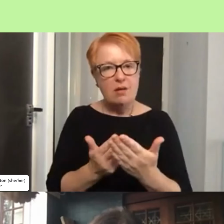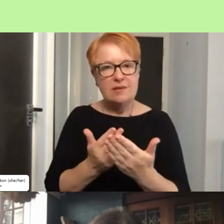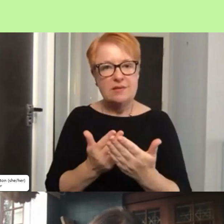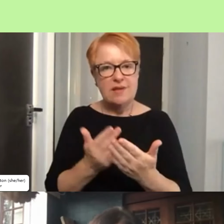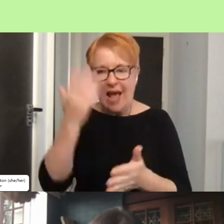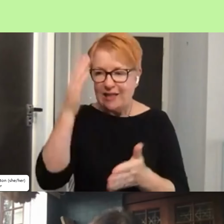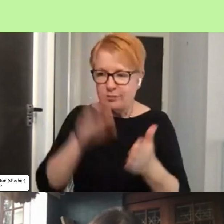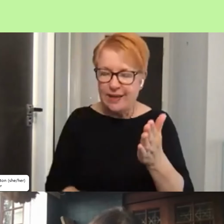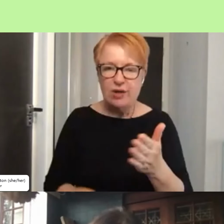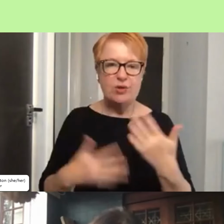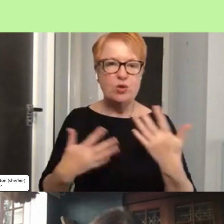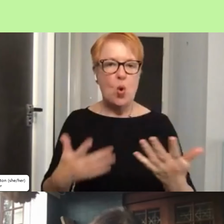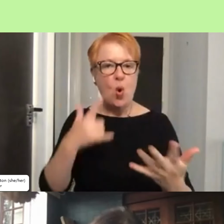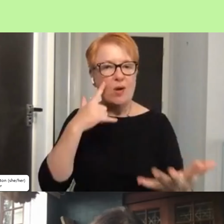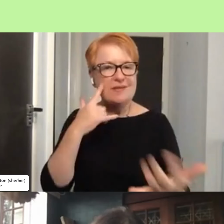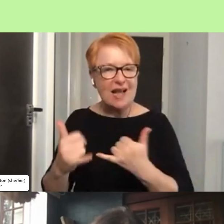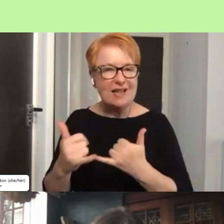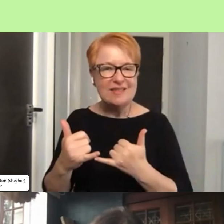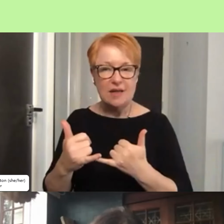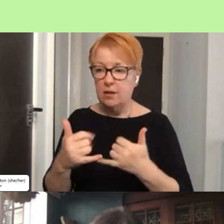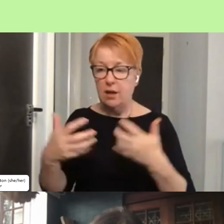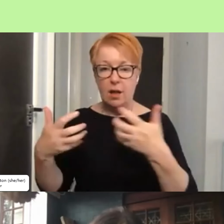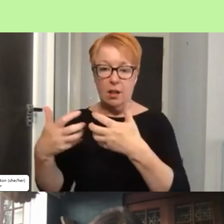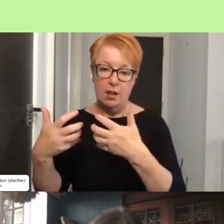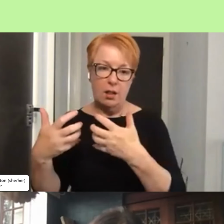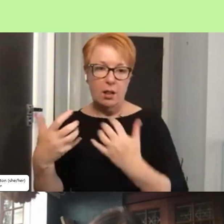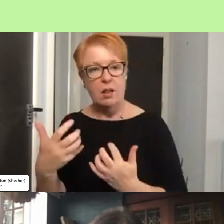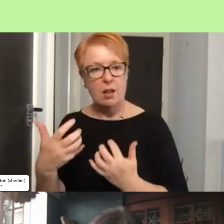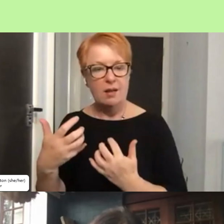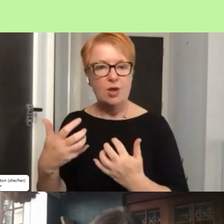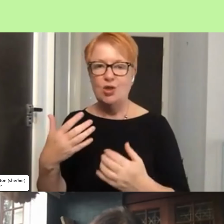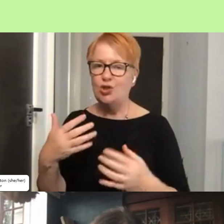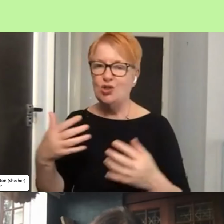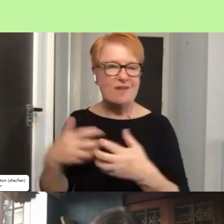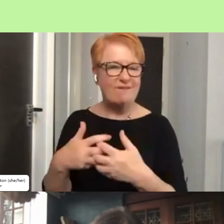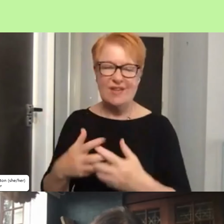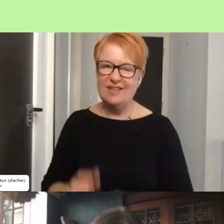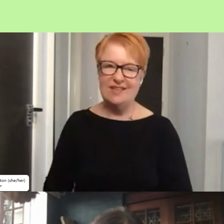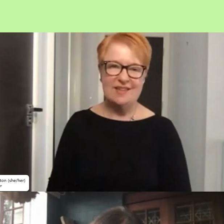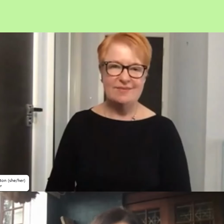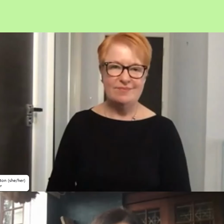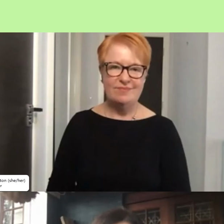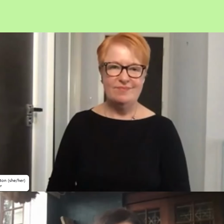don't fit. It's like you have a machine creating round things, when really, you need all different kinds of forms.